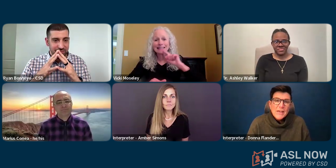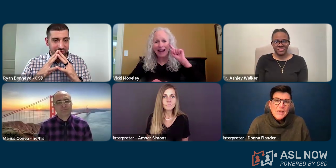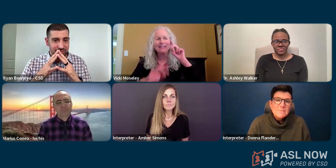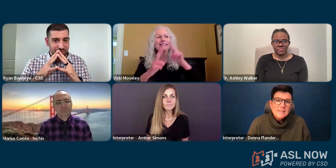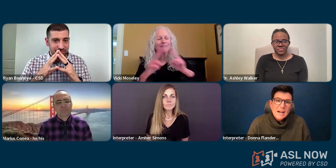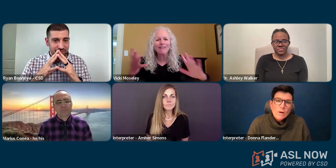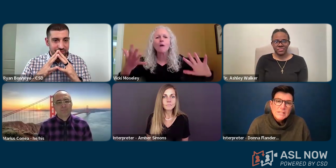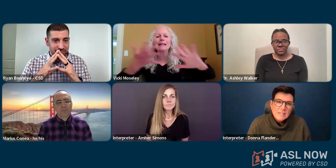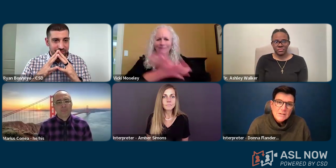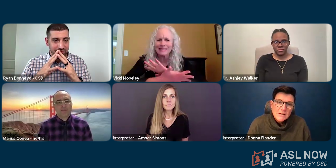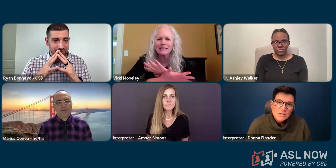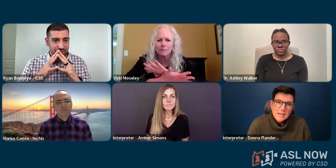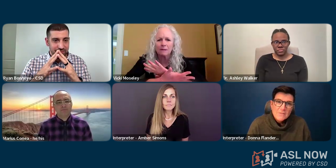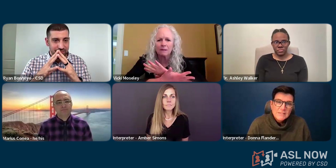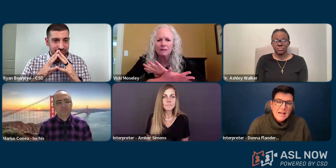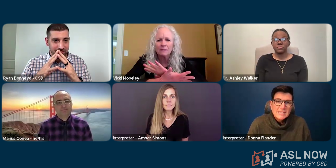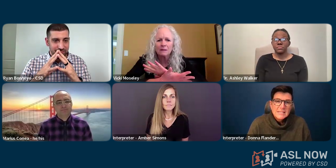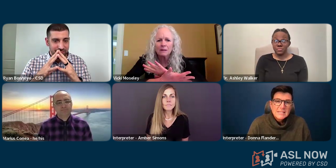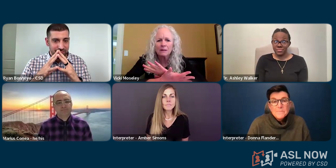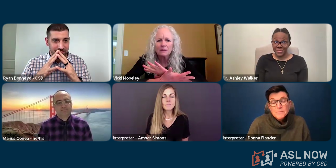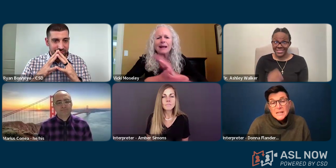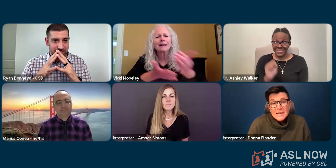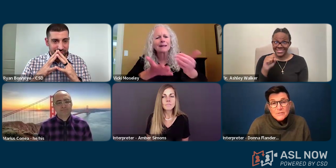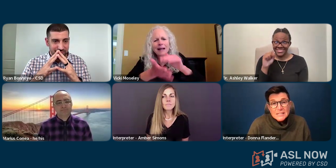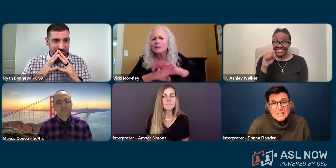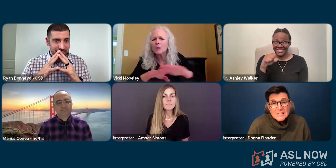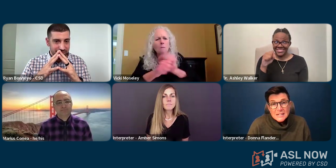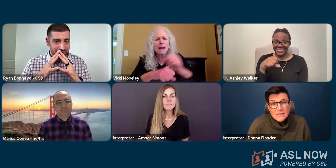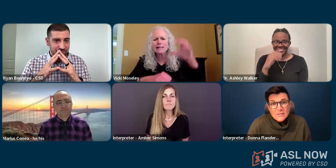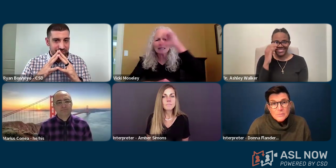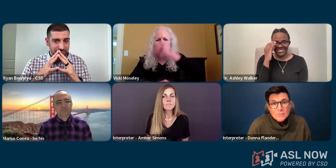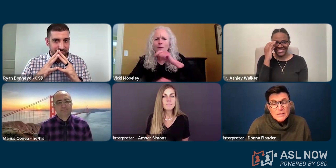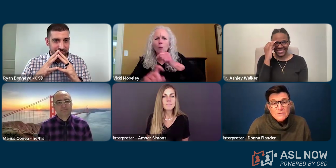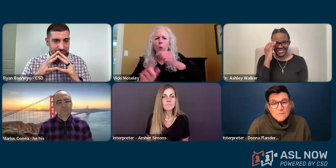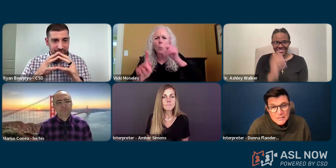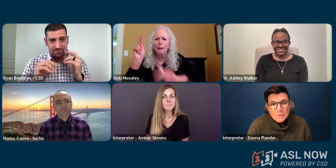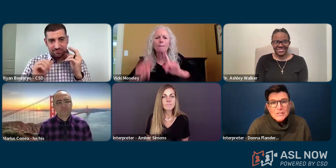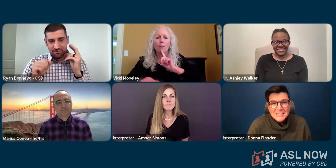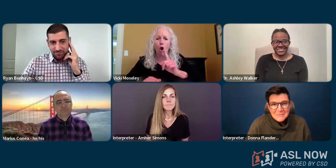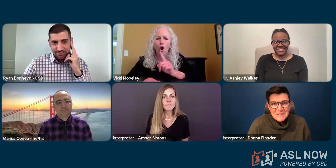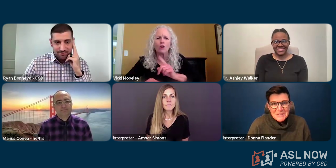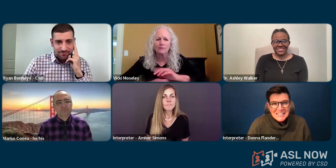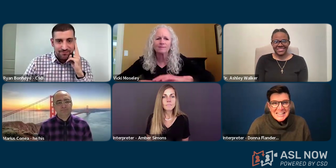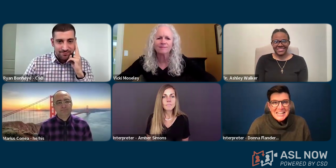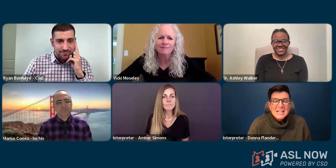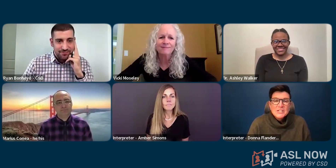And so that's something that I wanted to emphasize, emphasizes that deafness is an invisible, invisible disability.